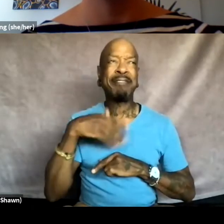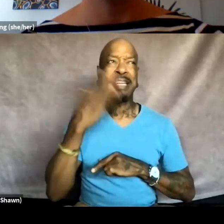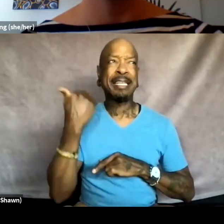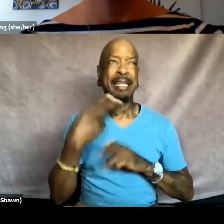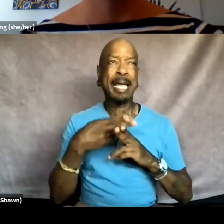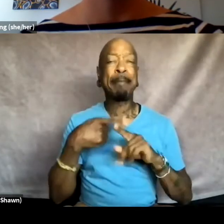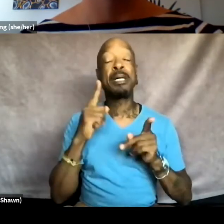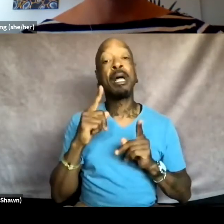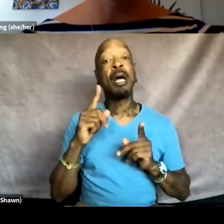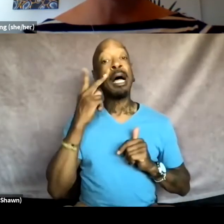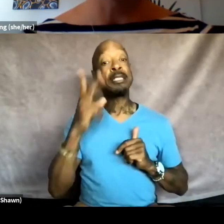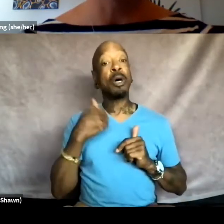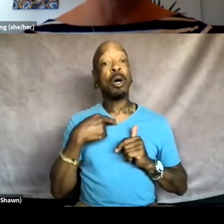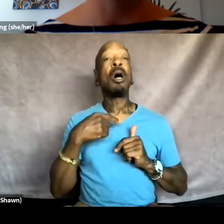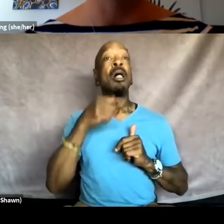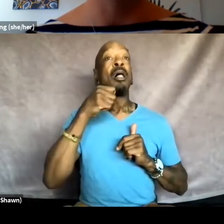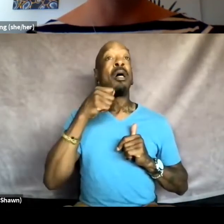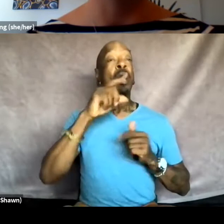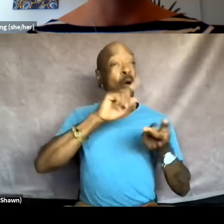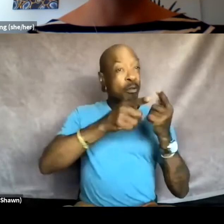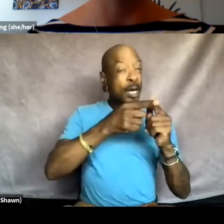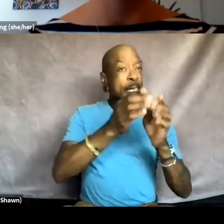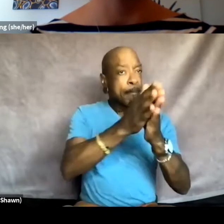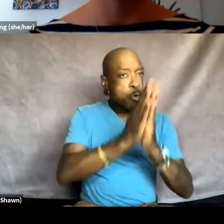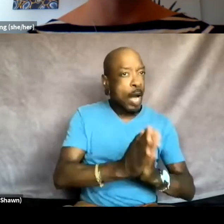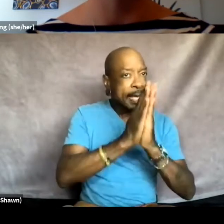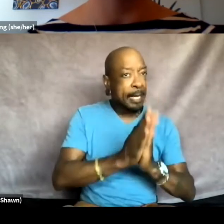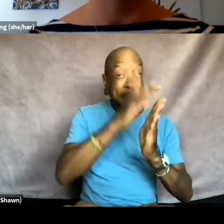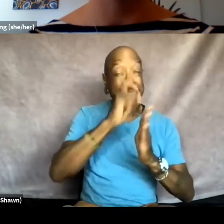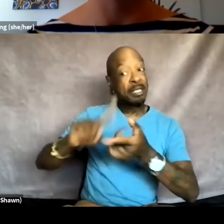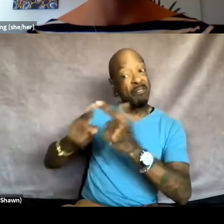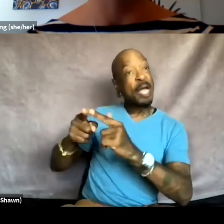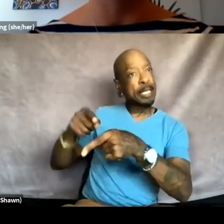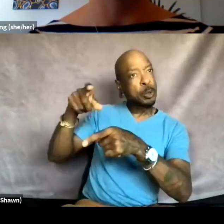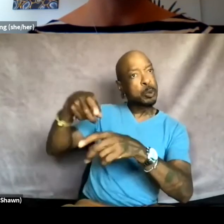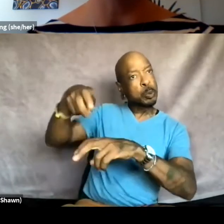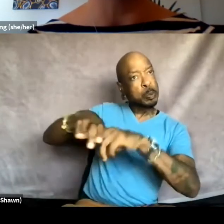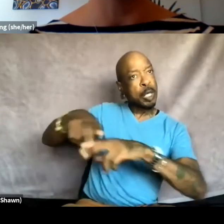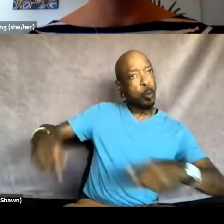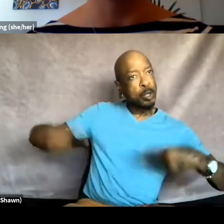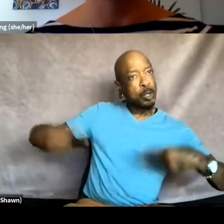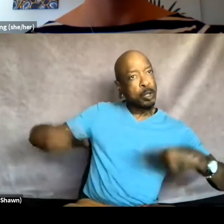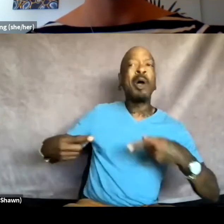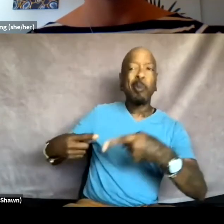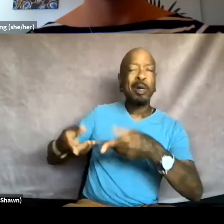this girl praying over her friend who was a wheelchair user. Keah Brown: Because he wanted her to pray for him to walk again and then he in the next